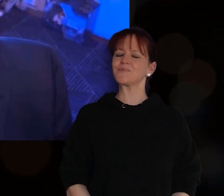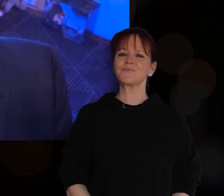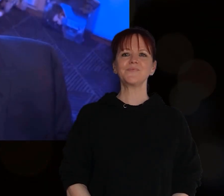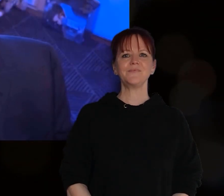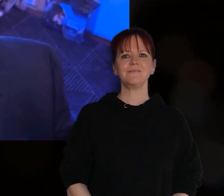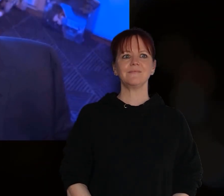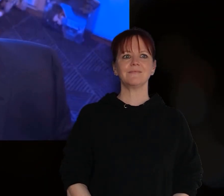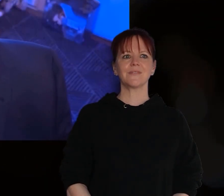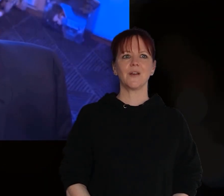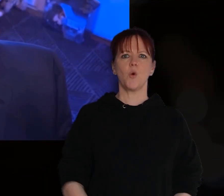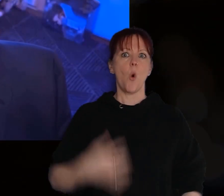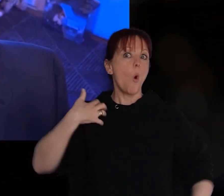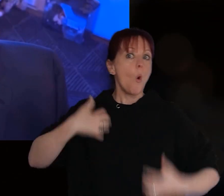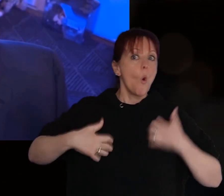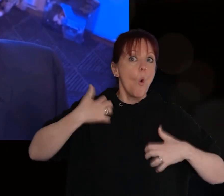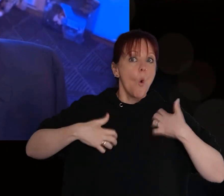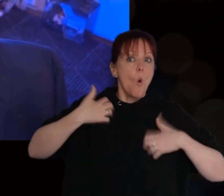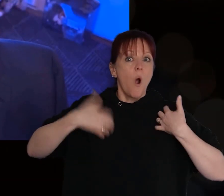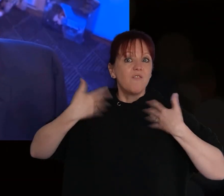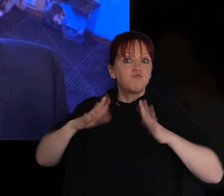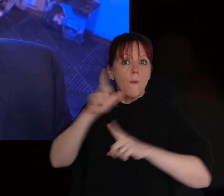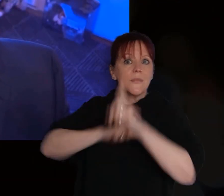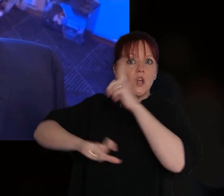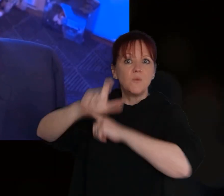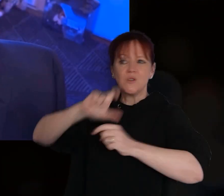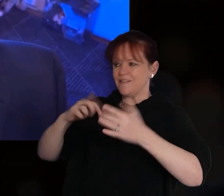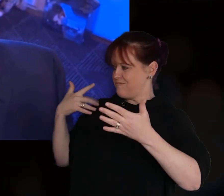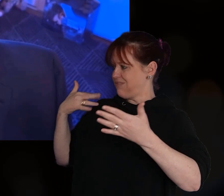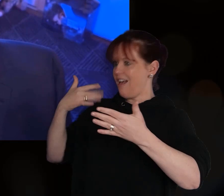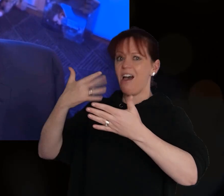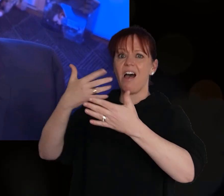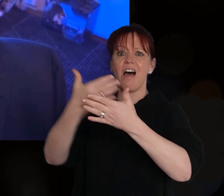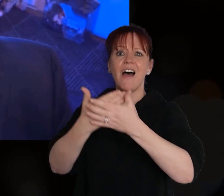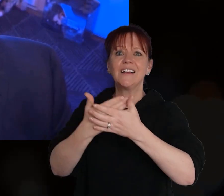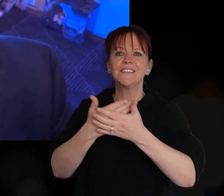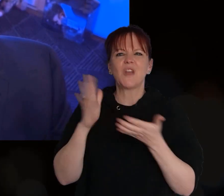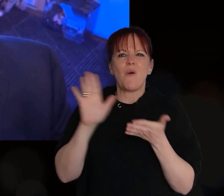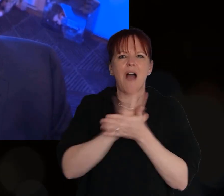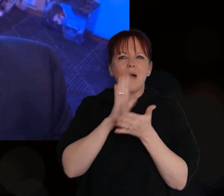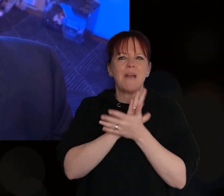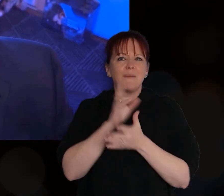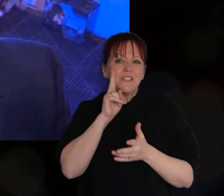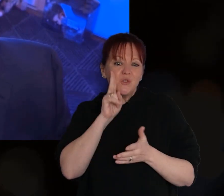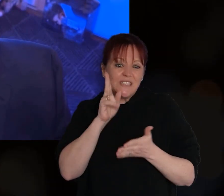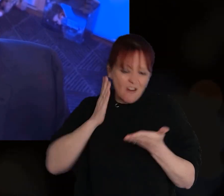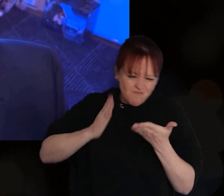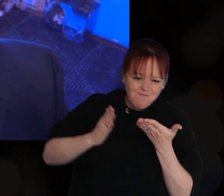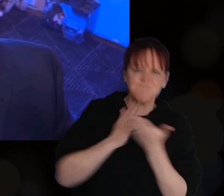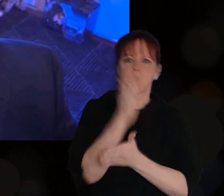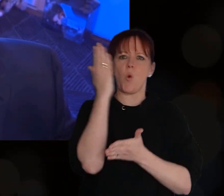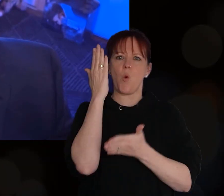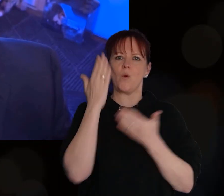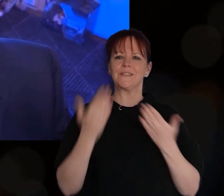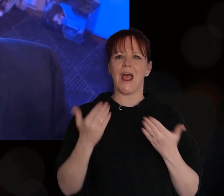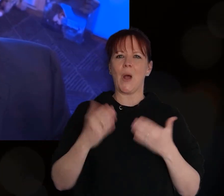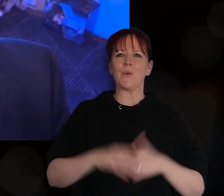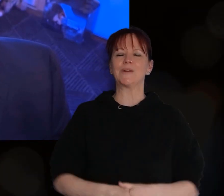There's been a lot of buzz around on this device in the community for a long time. It's great to see it finally making its way into people's hands.